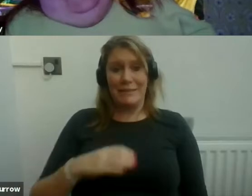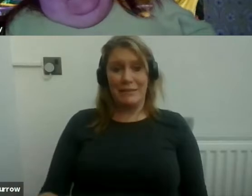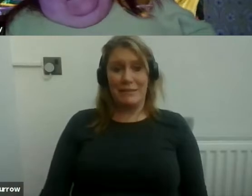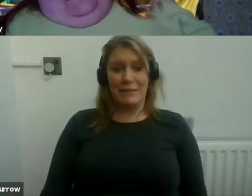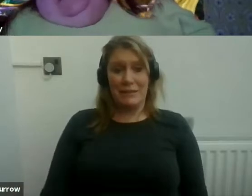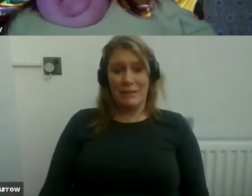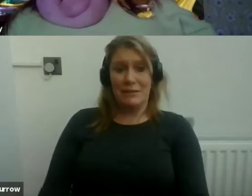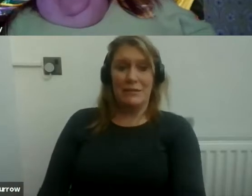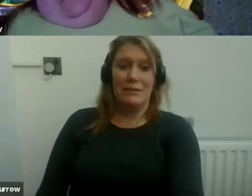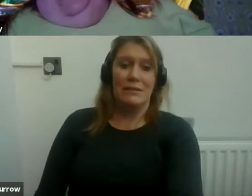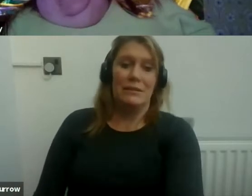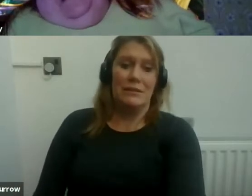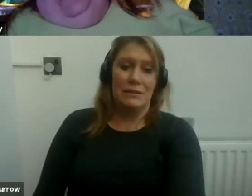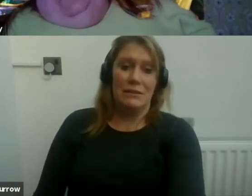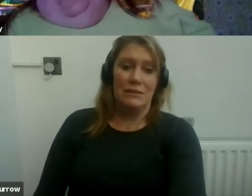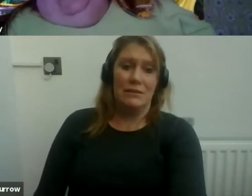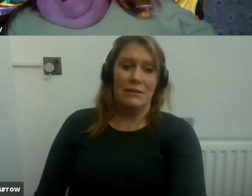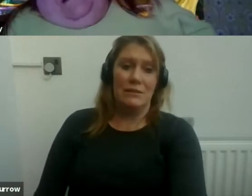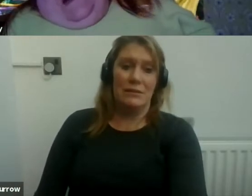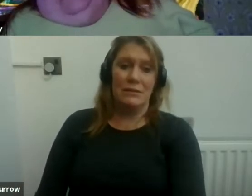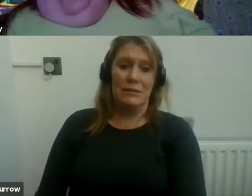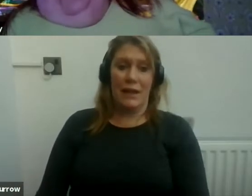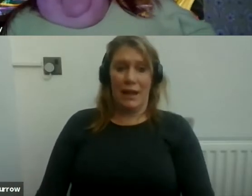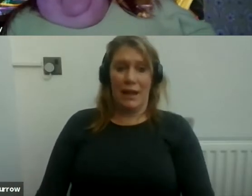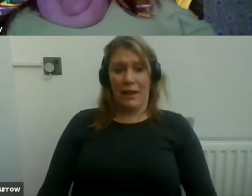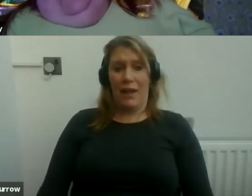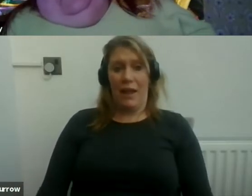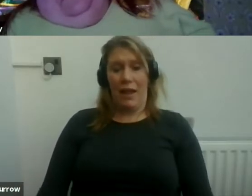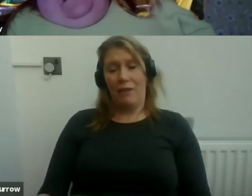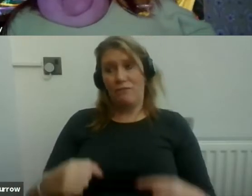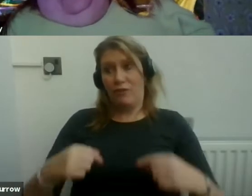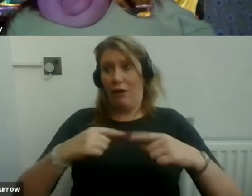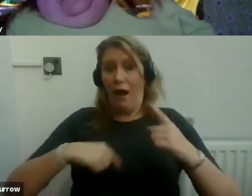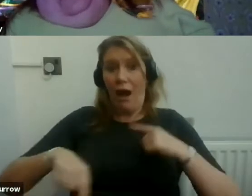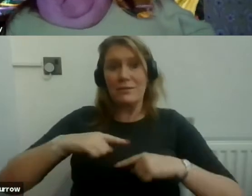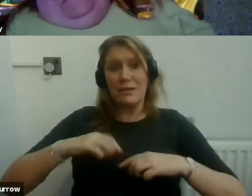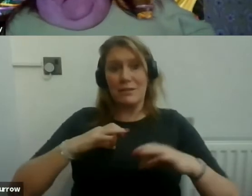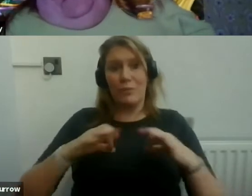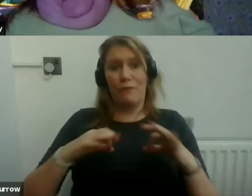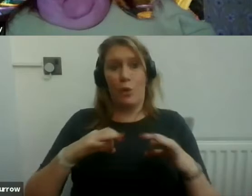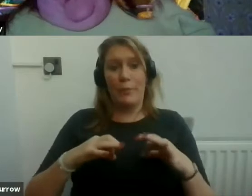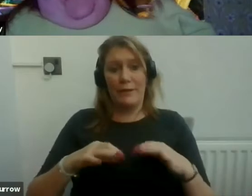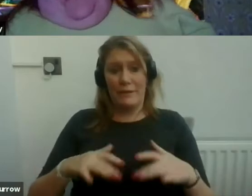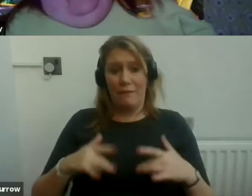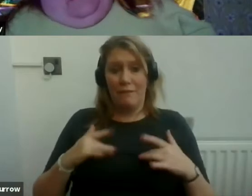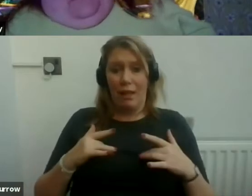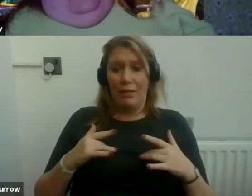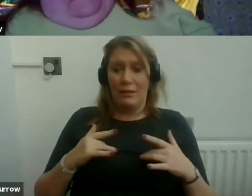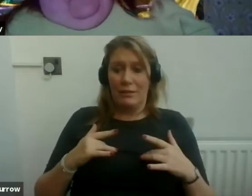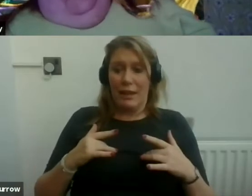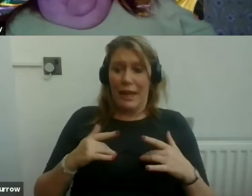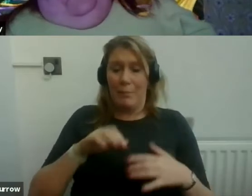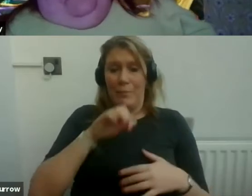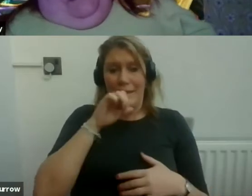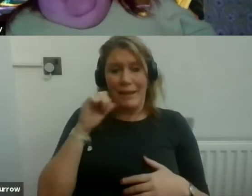only thing I think for us as performers was tends not to, although it looks when